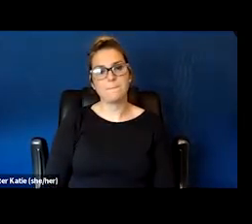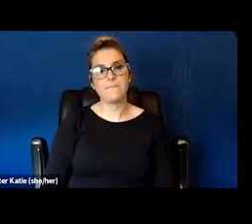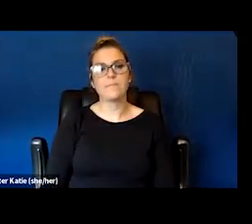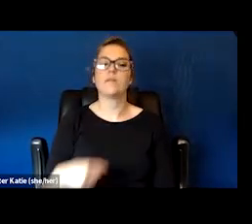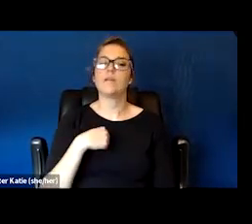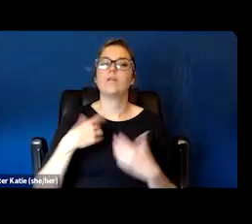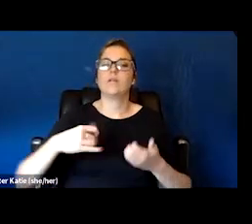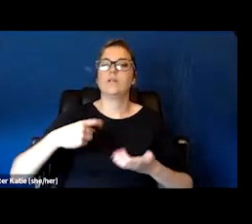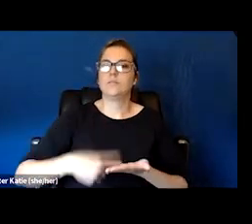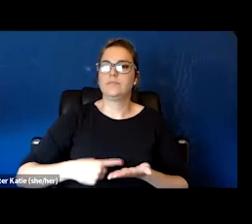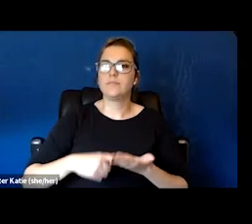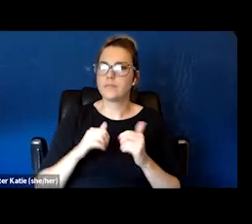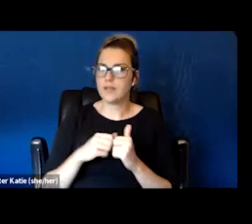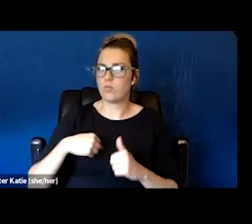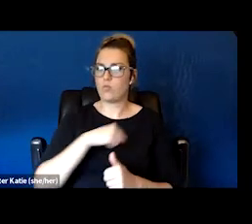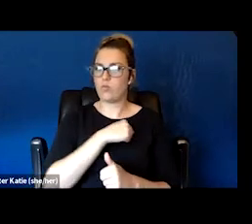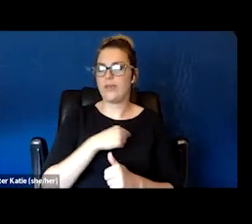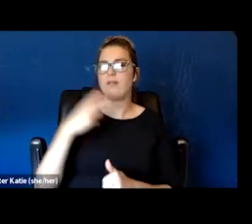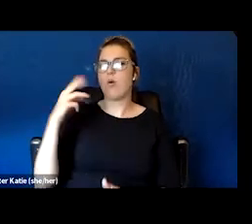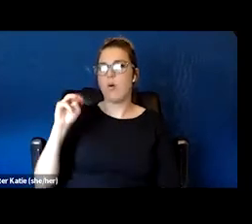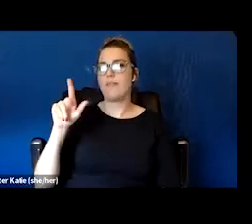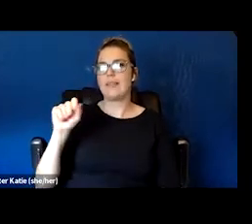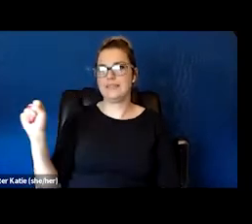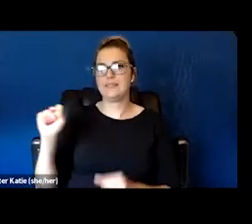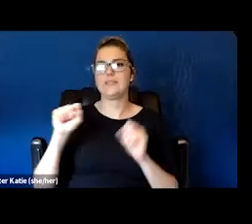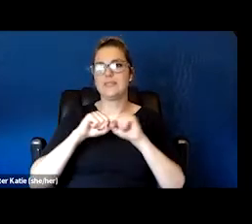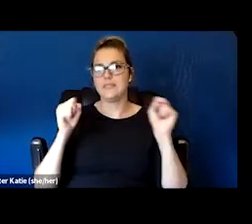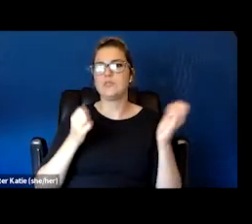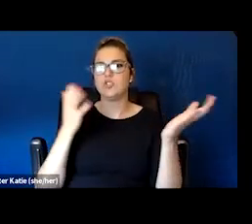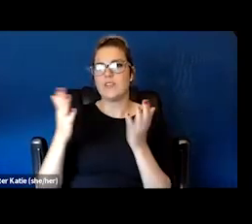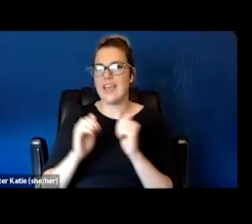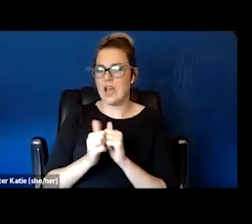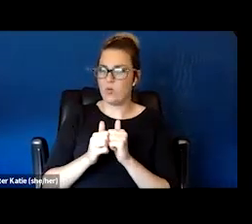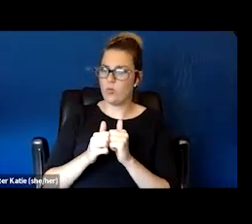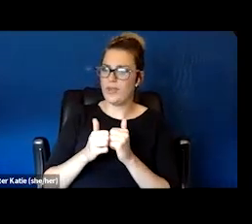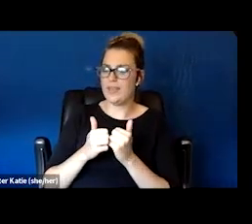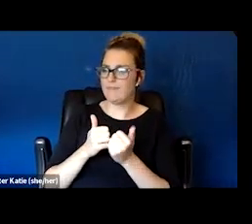with complex behavioral health needs, because it is a challenge and it is something that comes up often.